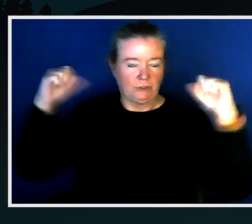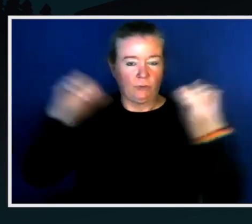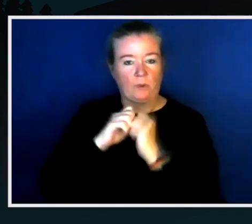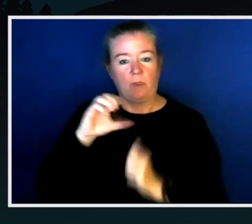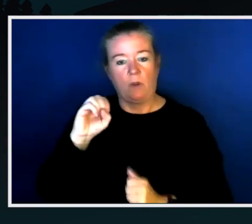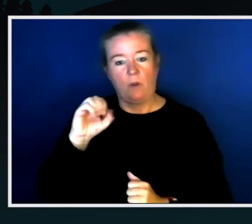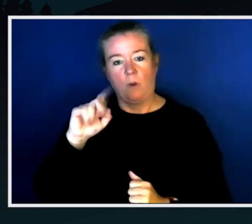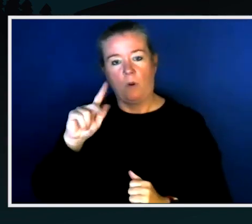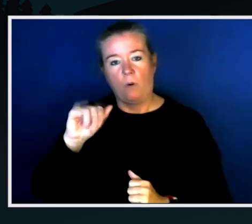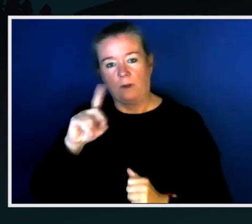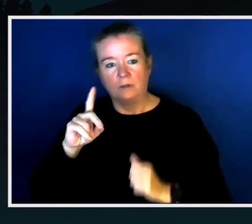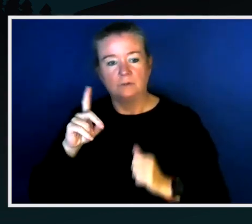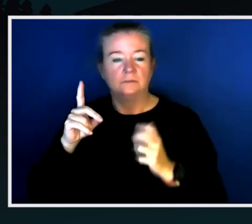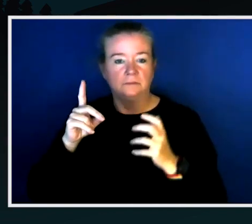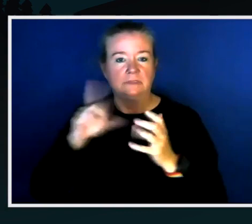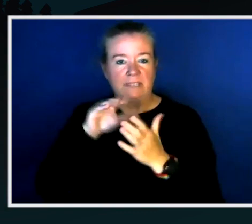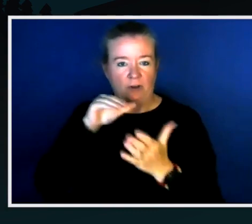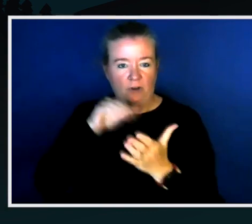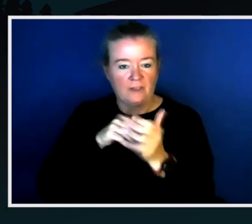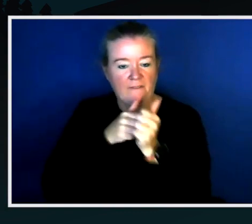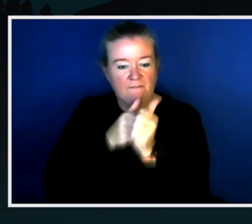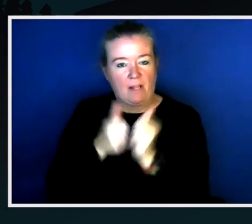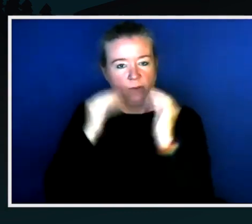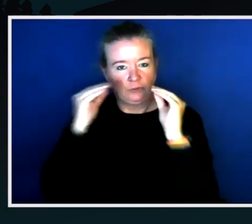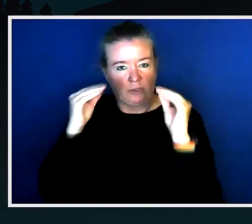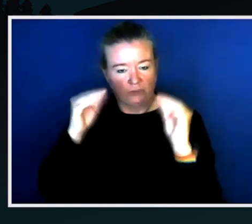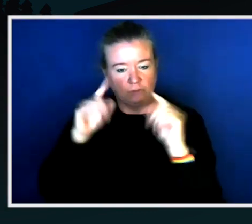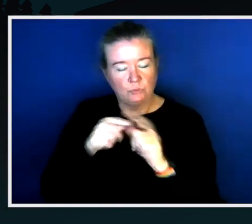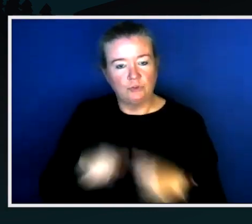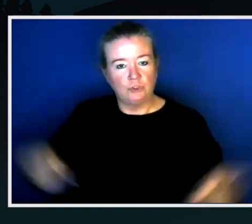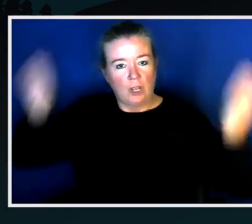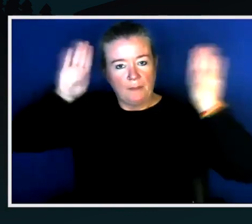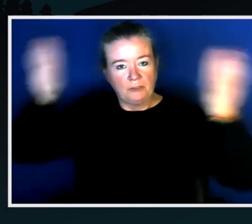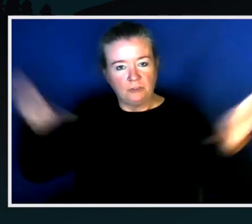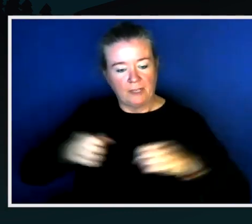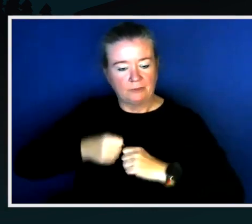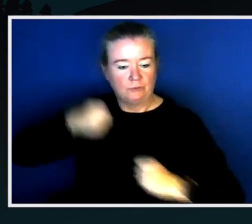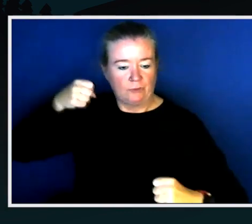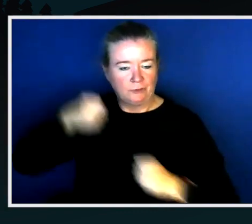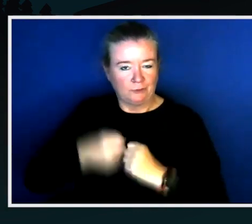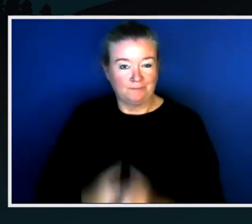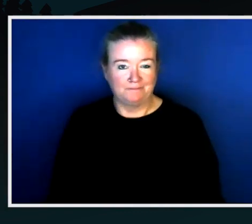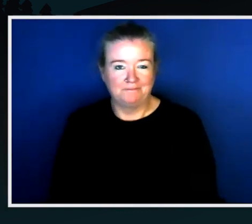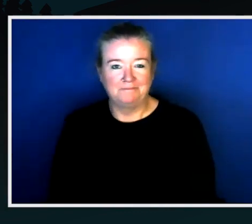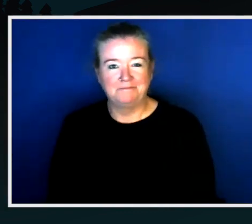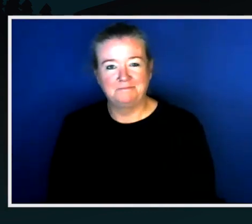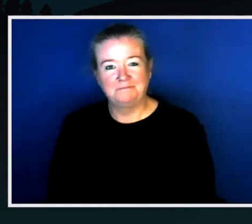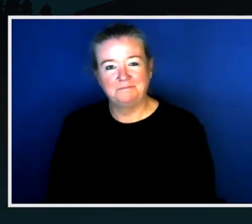Center. Campers follow Tyler's instructions as they do jumping jacks and leg stretches.